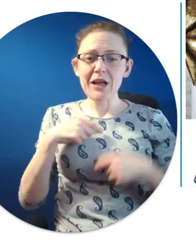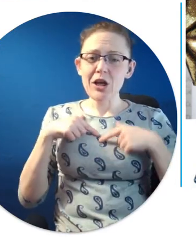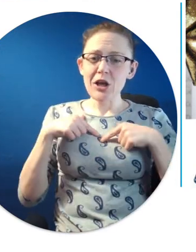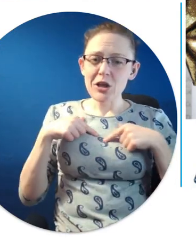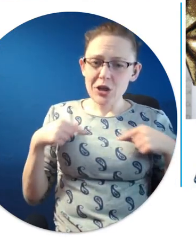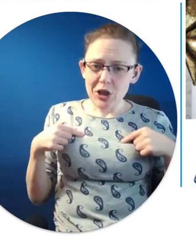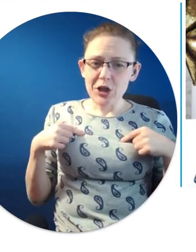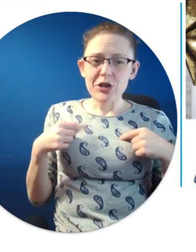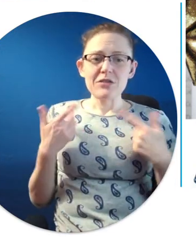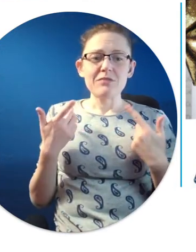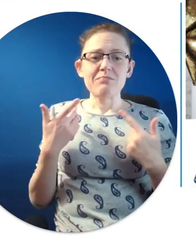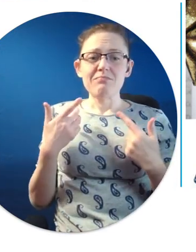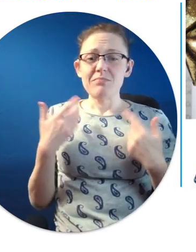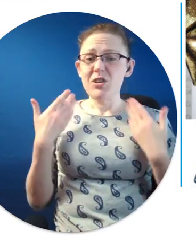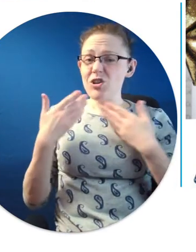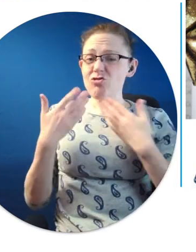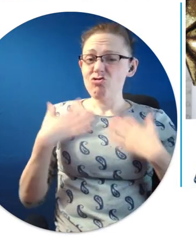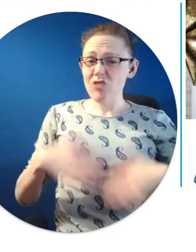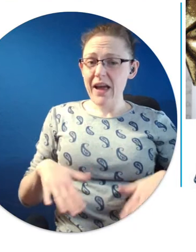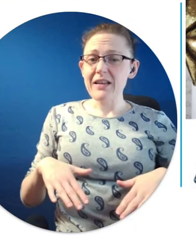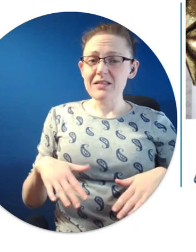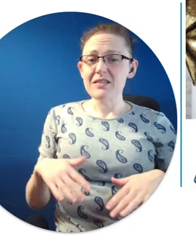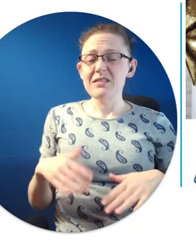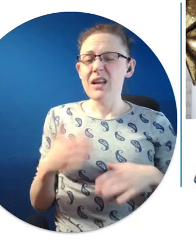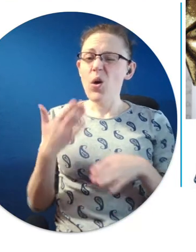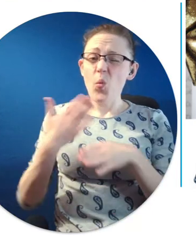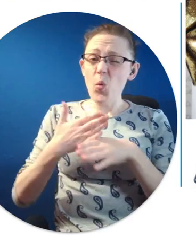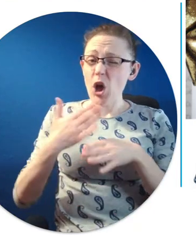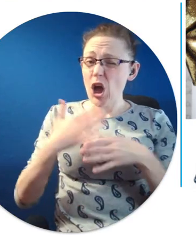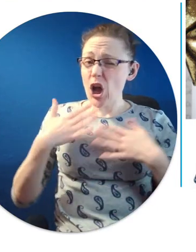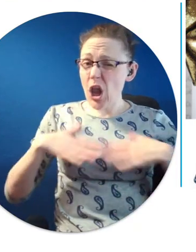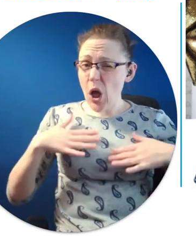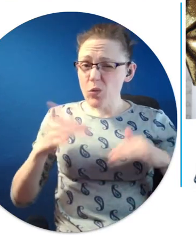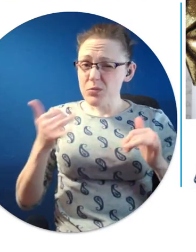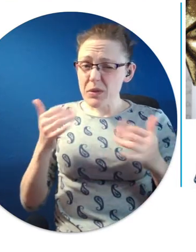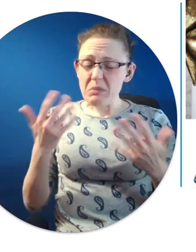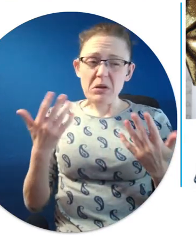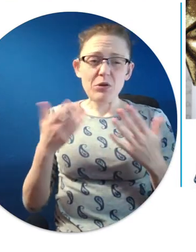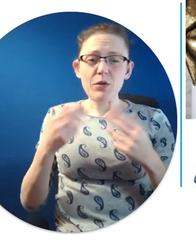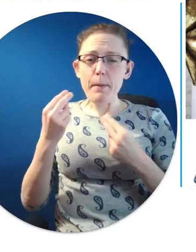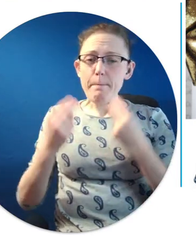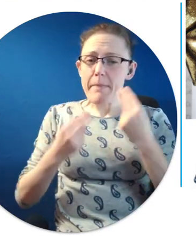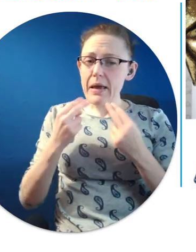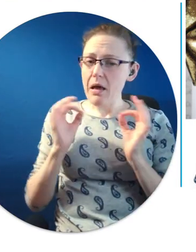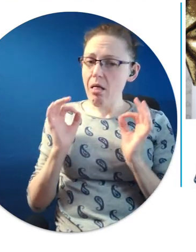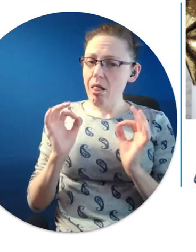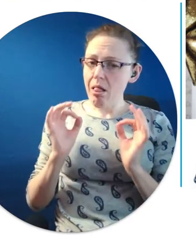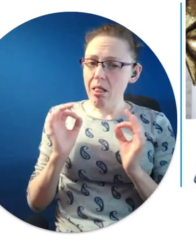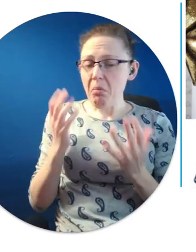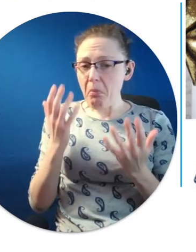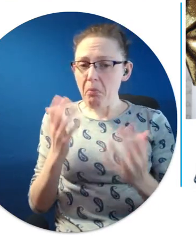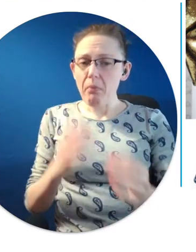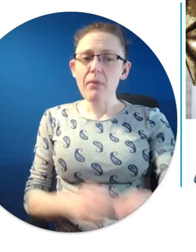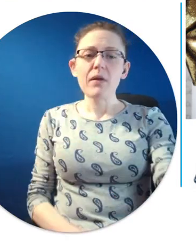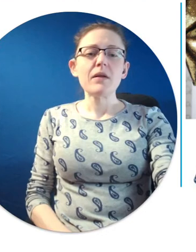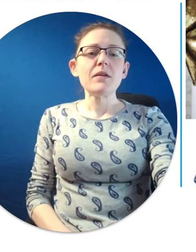Shirt, or dress. Work clothes. Or perhaps if you go out for a meal?